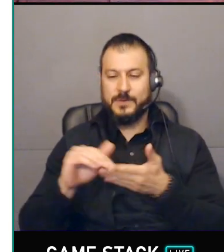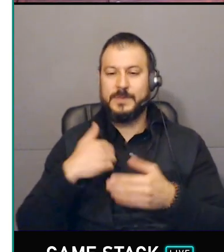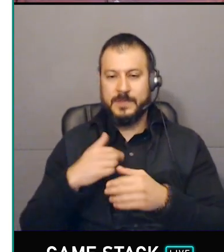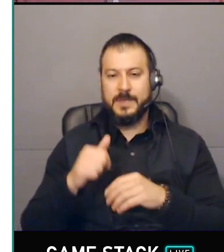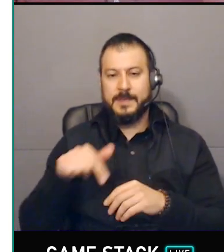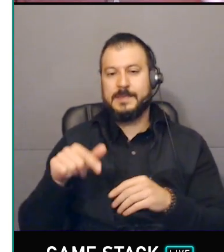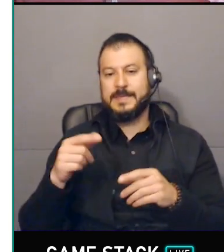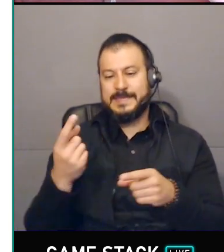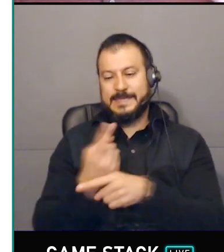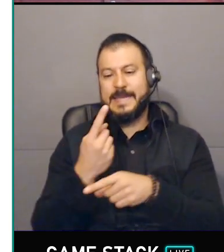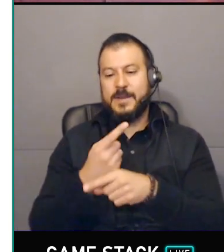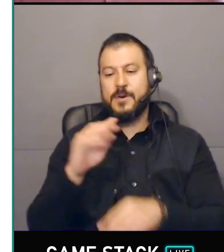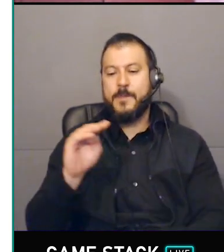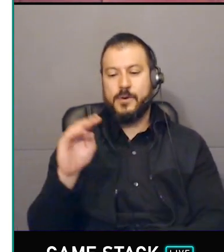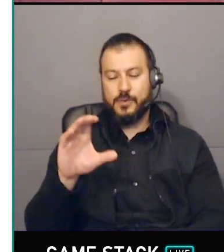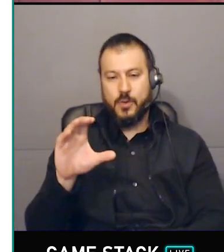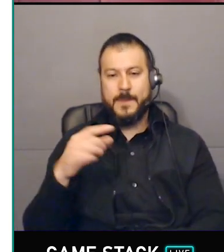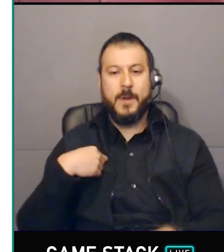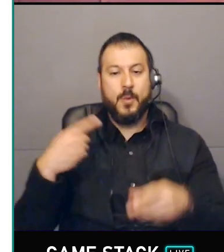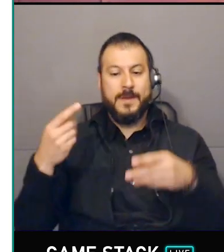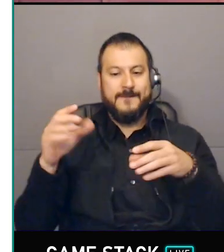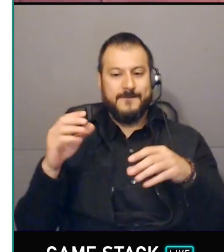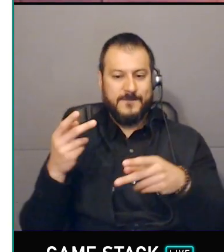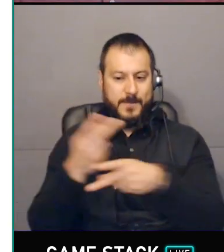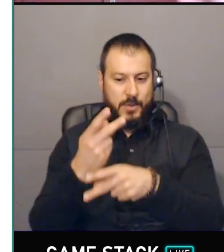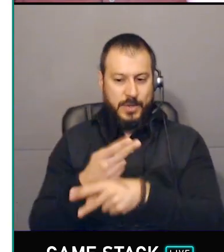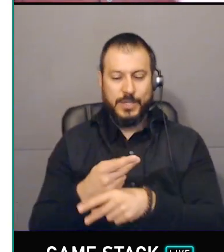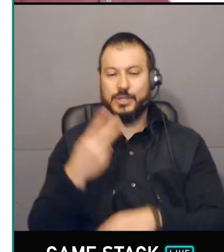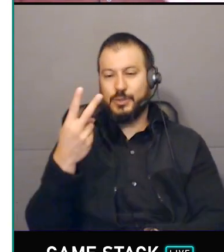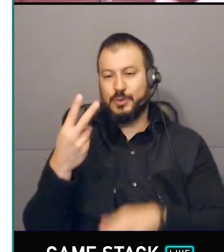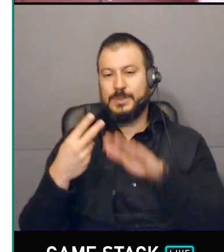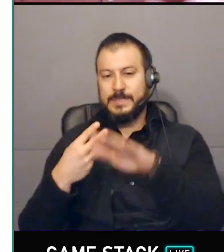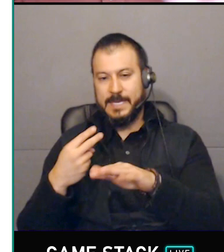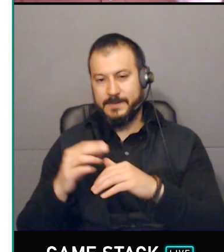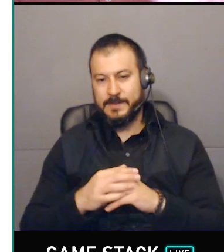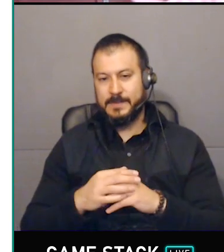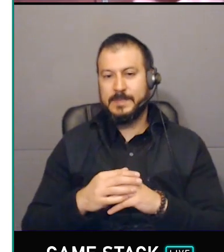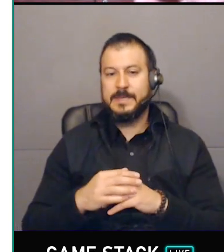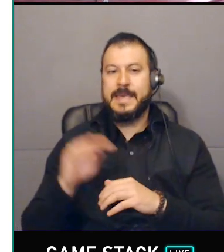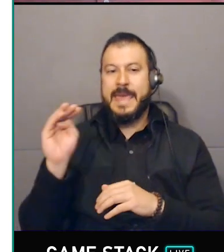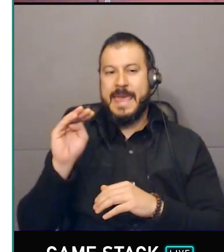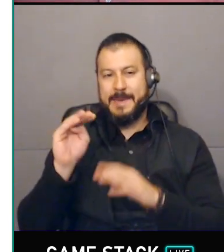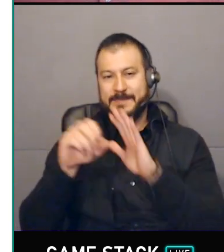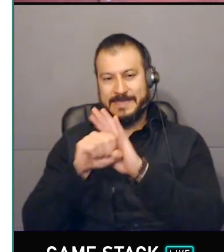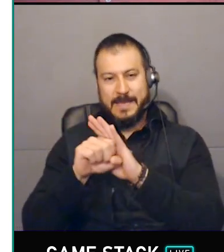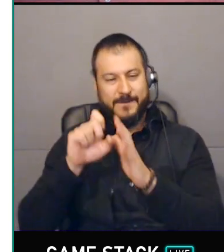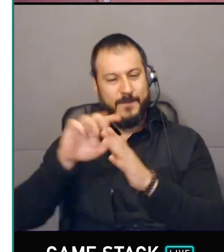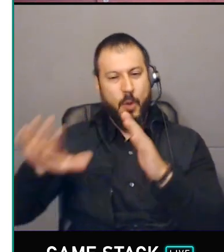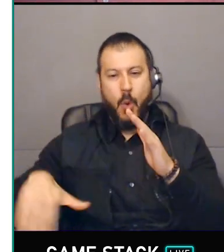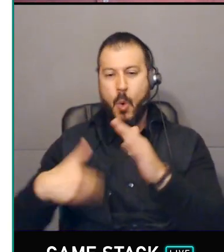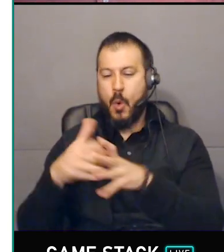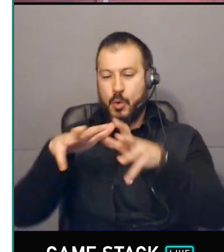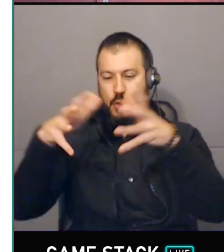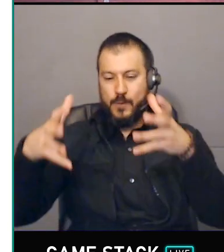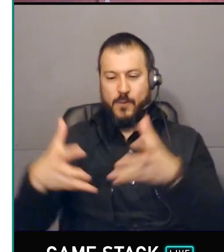but we've computed it in two steps. First, we pick M samples from the whole universe of all of our lights,